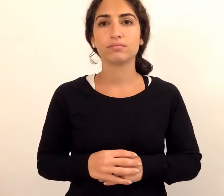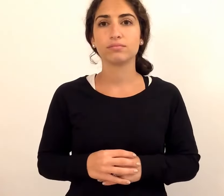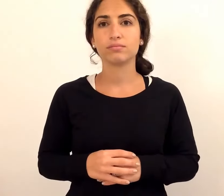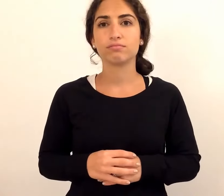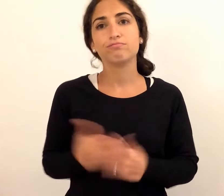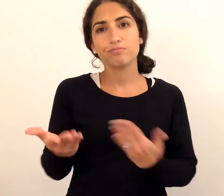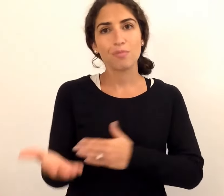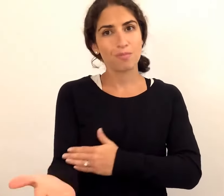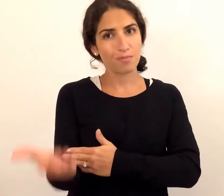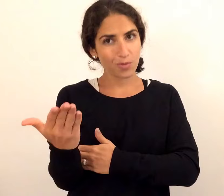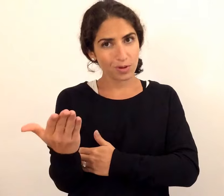Morning.